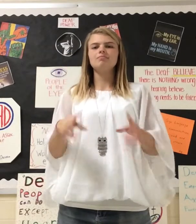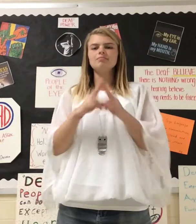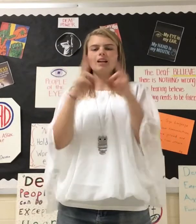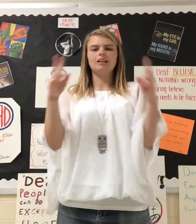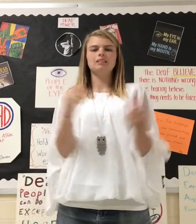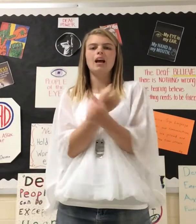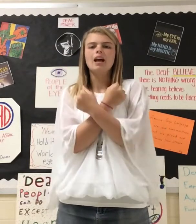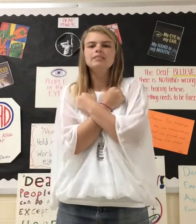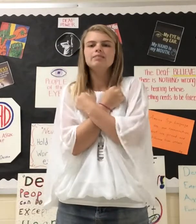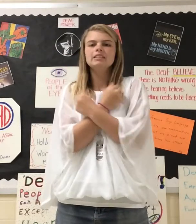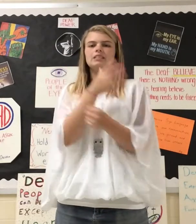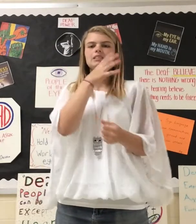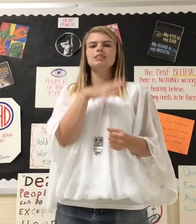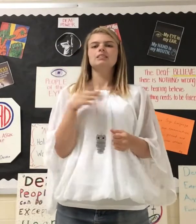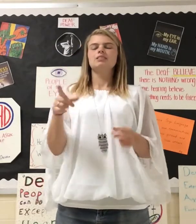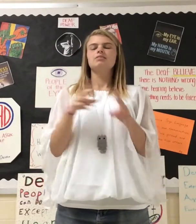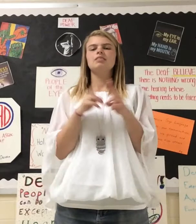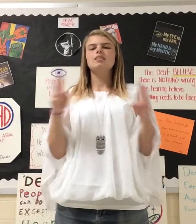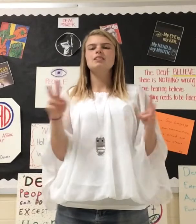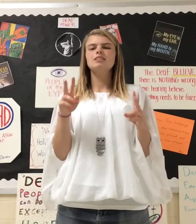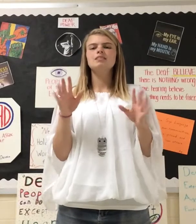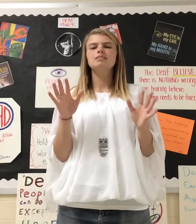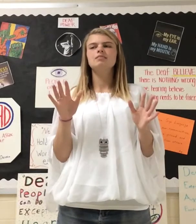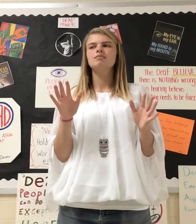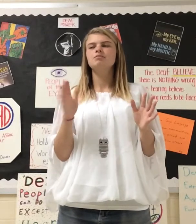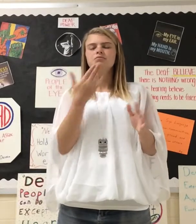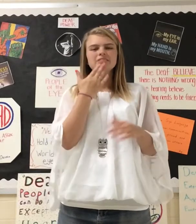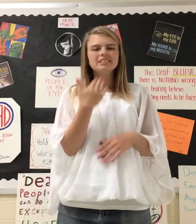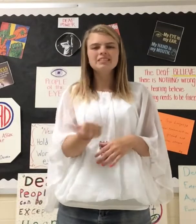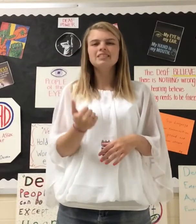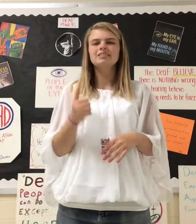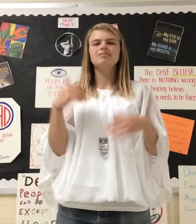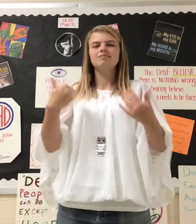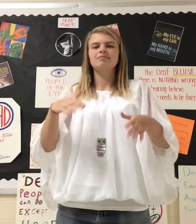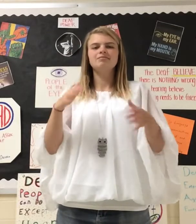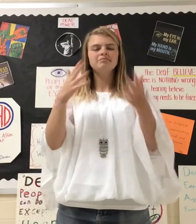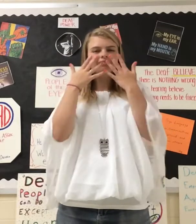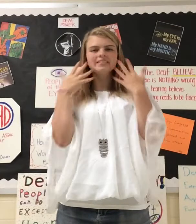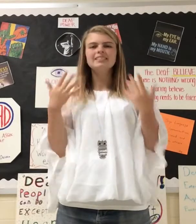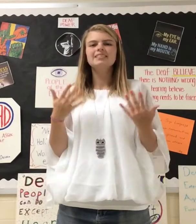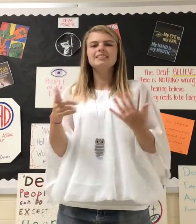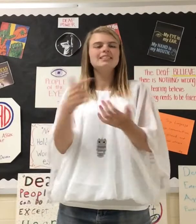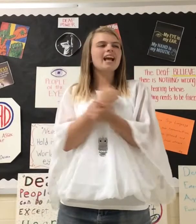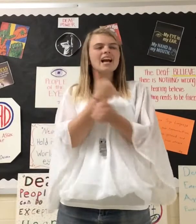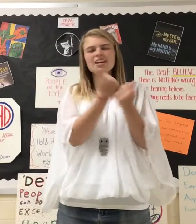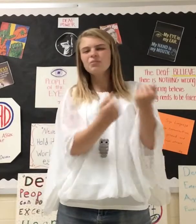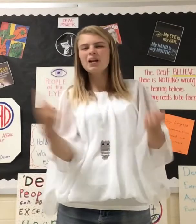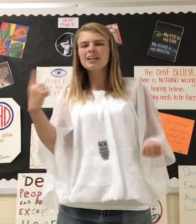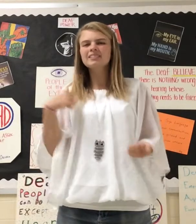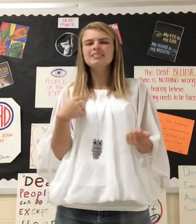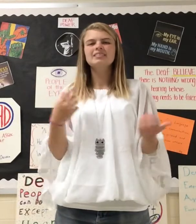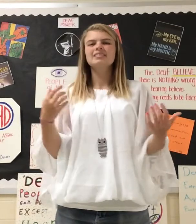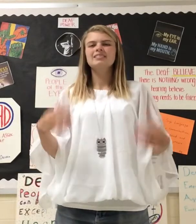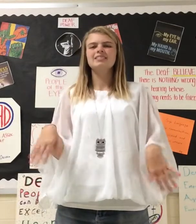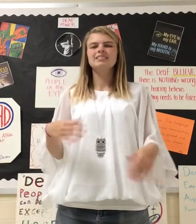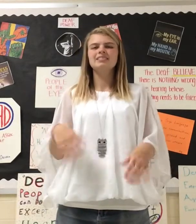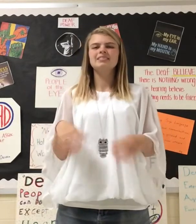She is just such a loving lady, very sweet and pleasant. She just loves everyone!